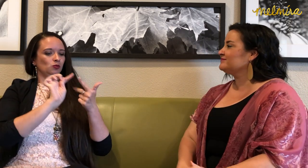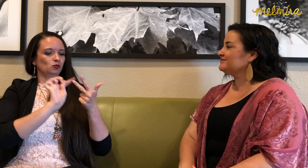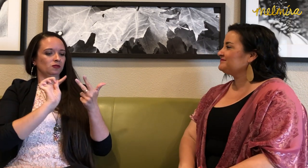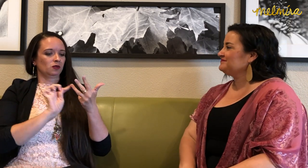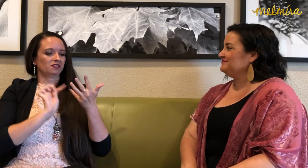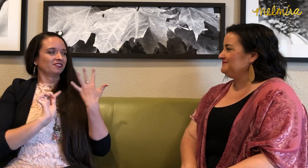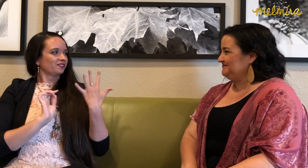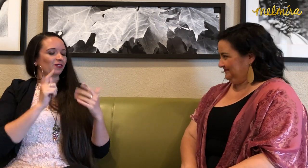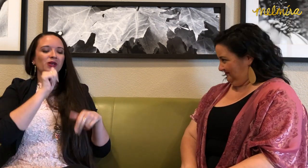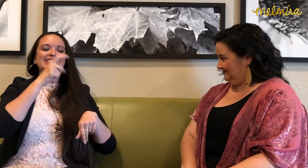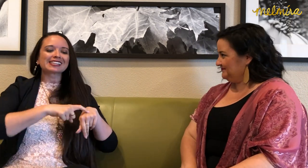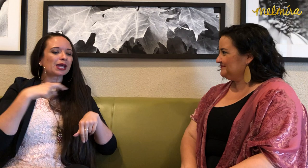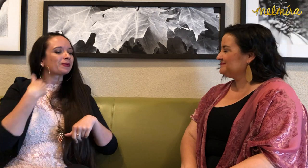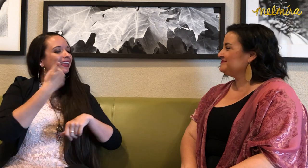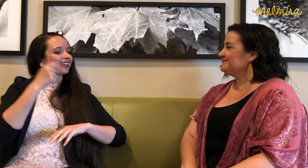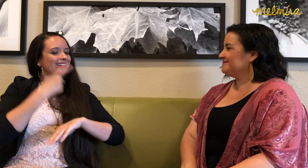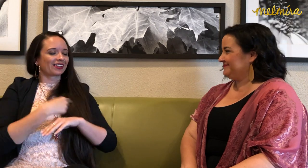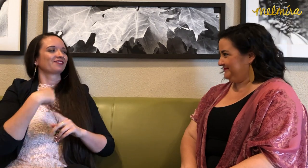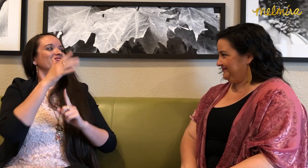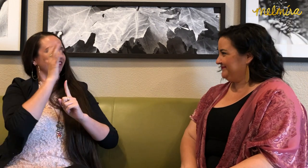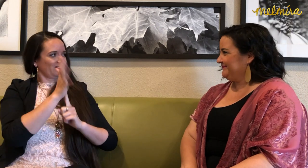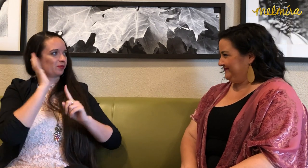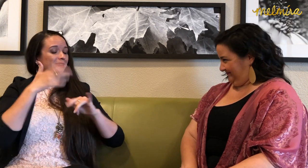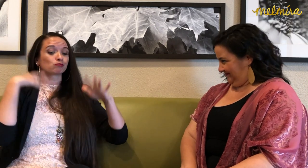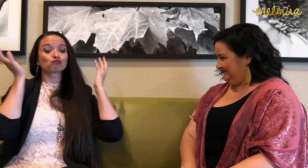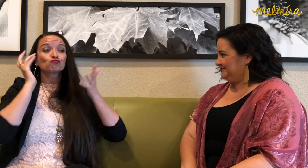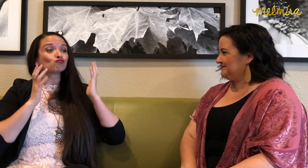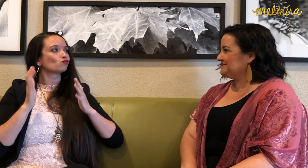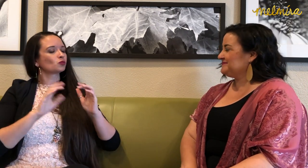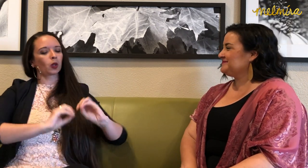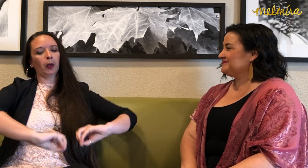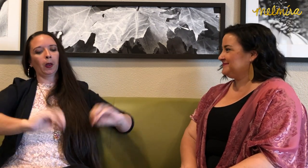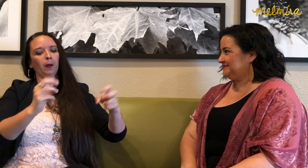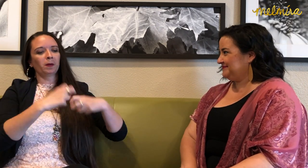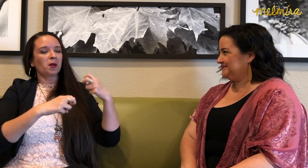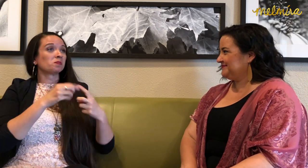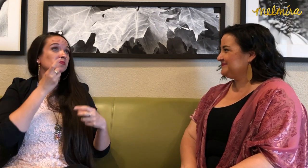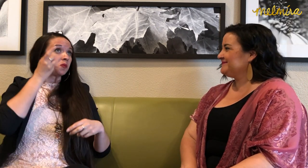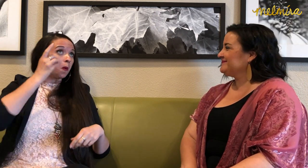One, two, three, four, five. Any time, any day, it takes me five minutes. I wash it with no problem.